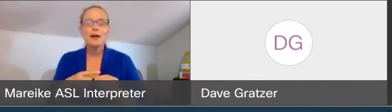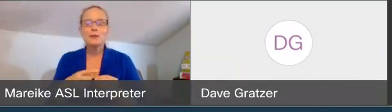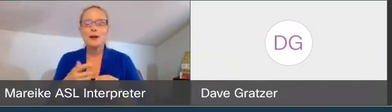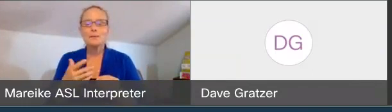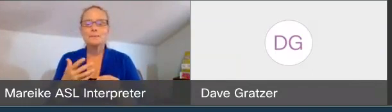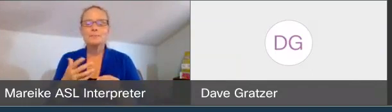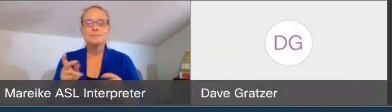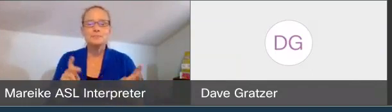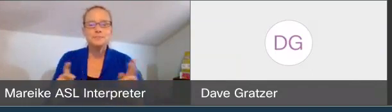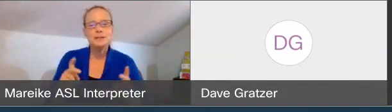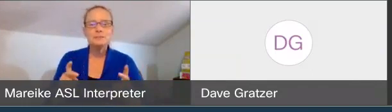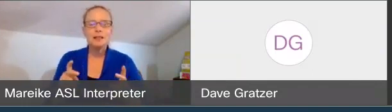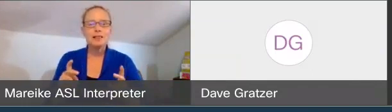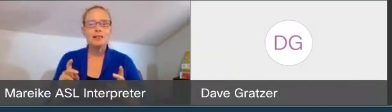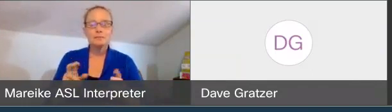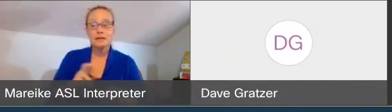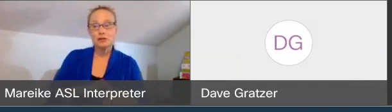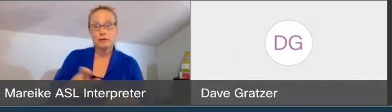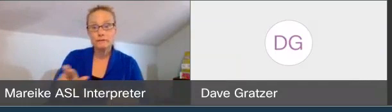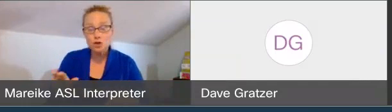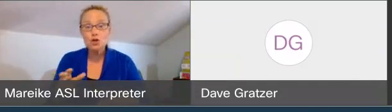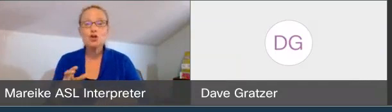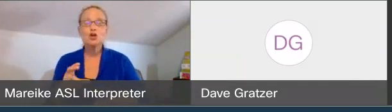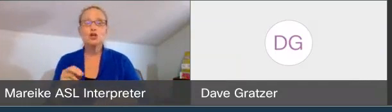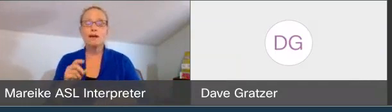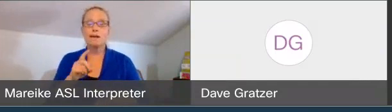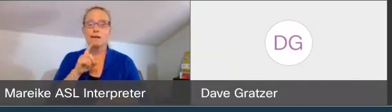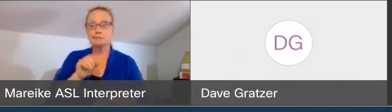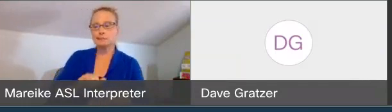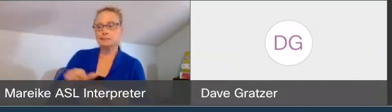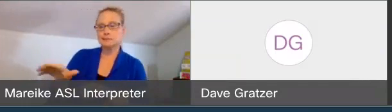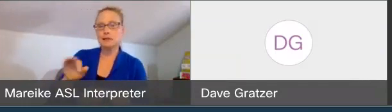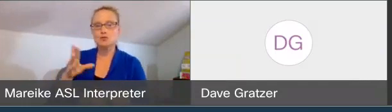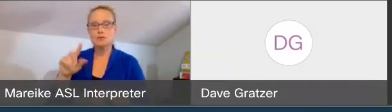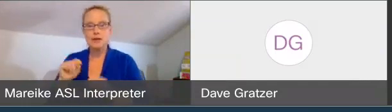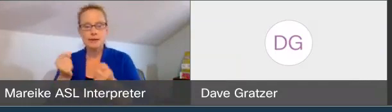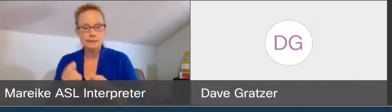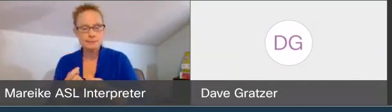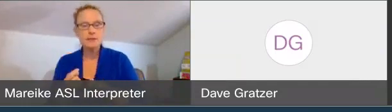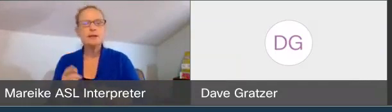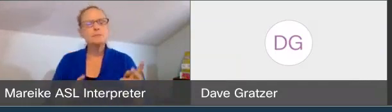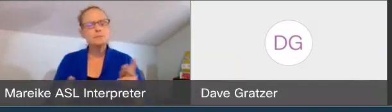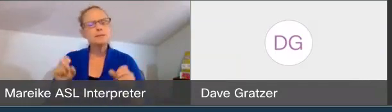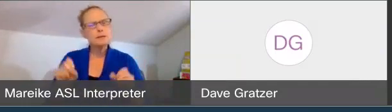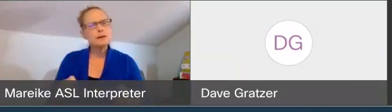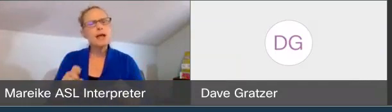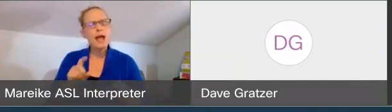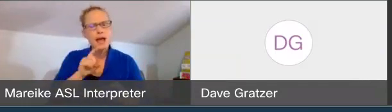people getting referred and directed into FACT teams. People can stay on FACT teams for life,